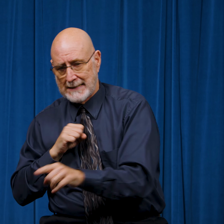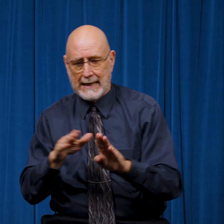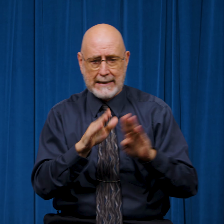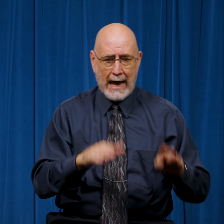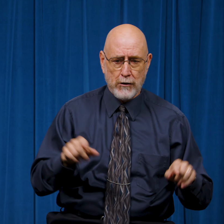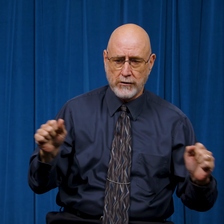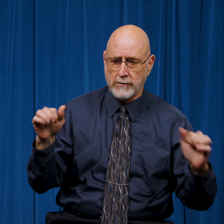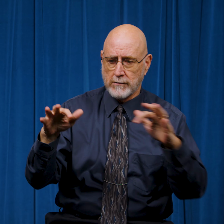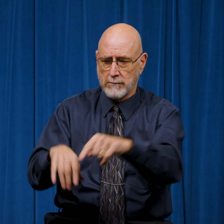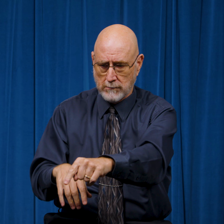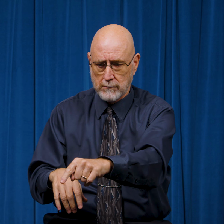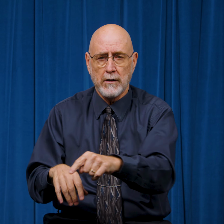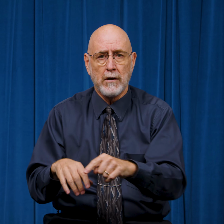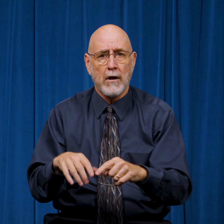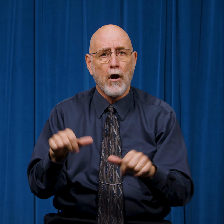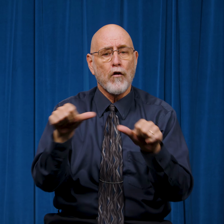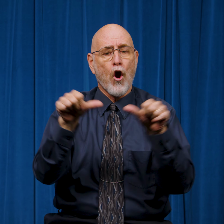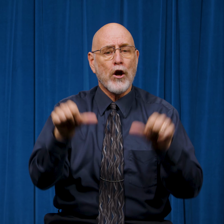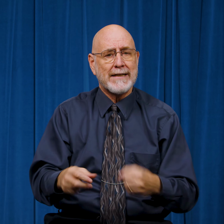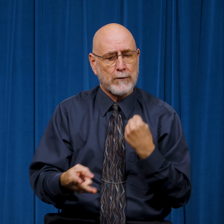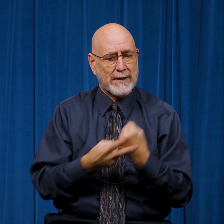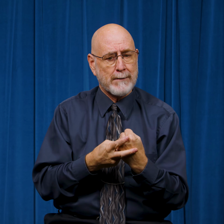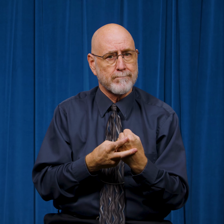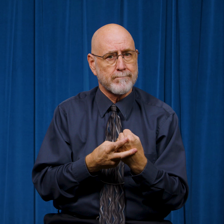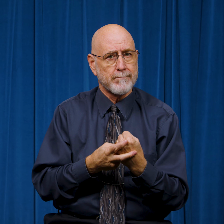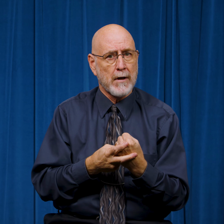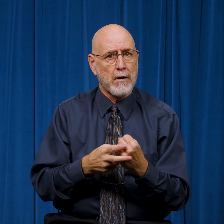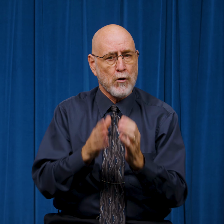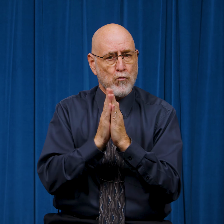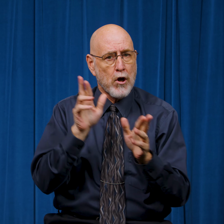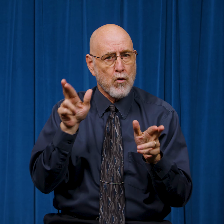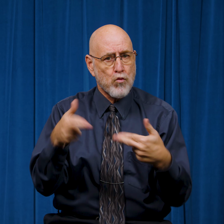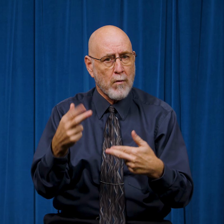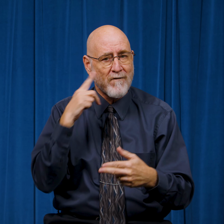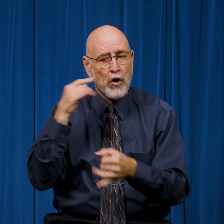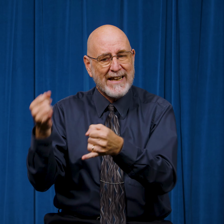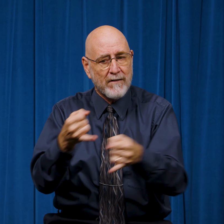The Architect shall maintain the Prayer Room for individual use rather than assemblies